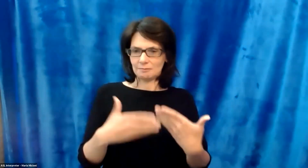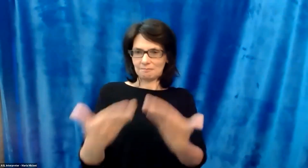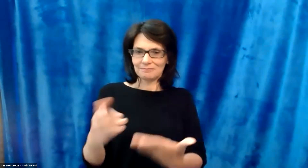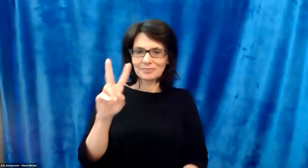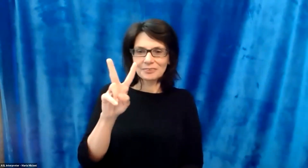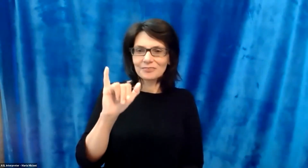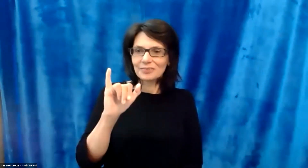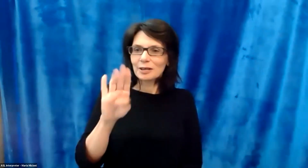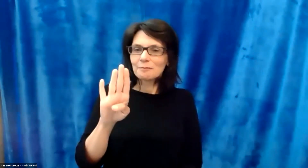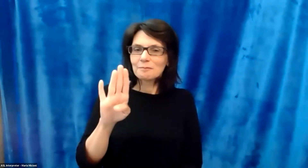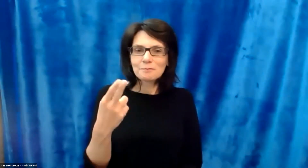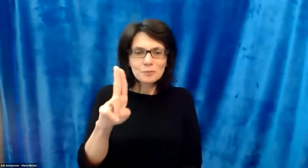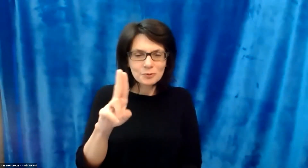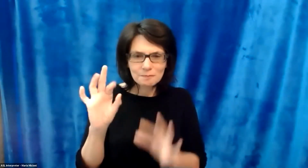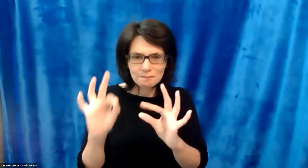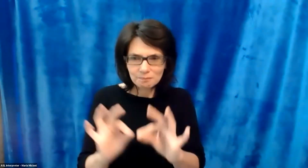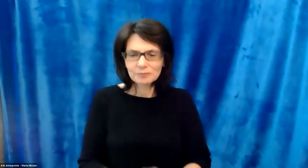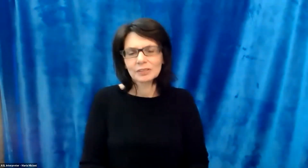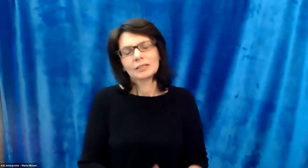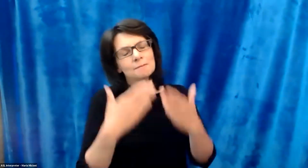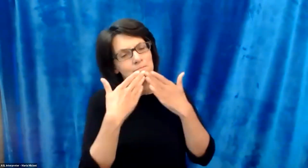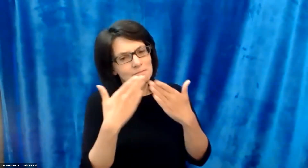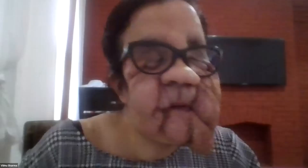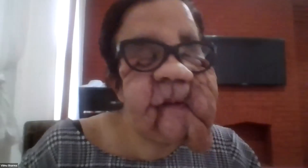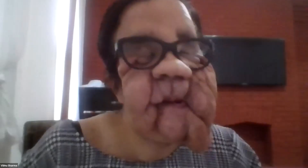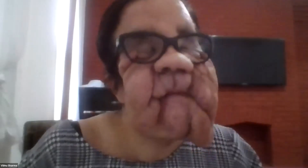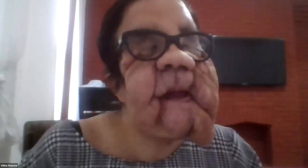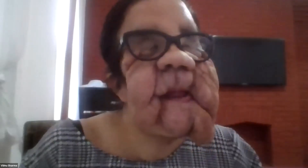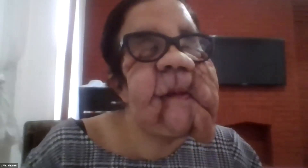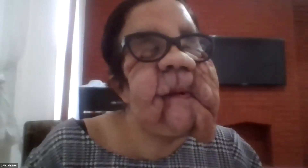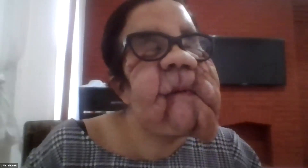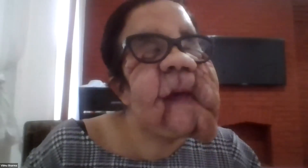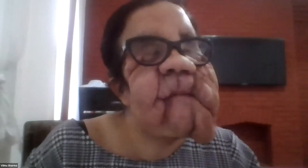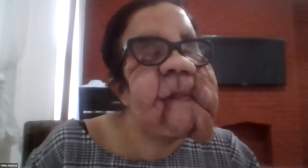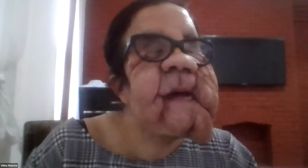Vibhu Sharma : Time to us on time to come in and I apologize i'm just talking all about and I don't know what happened.